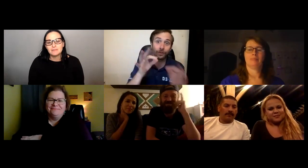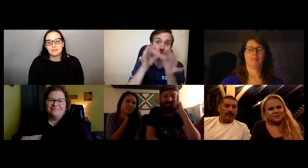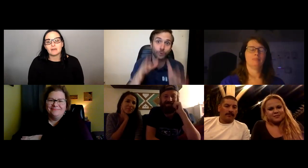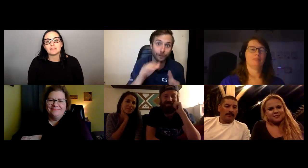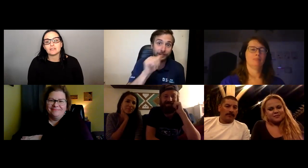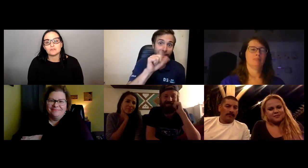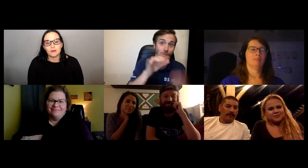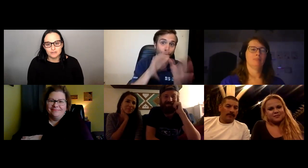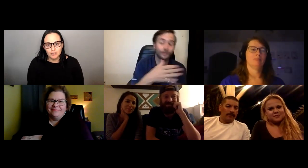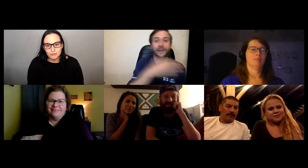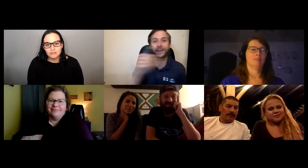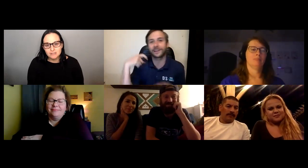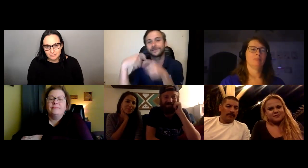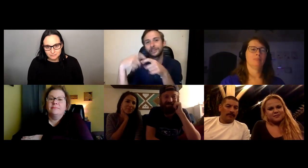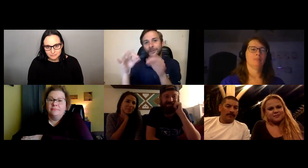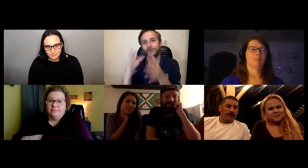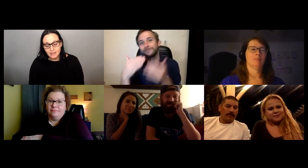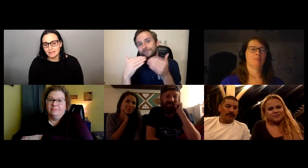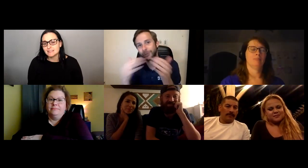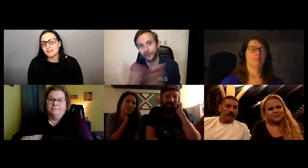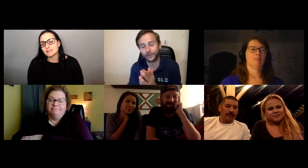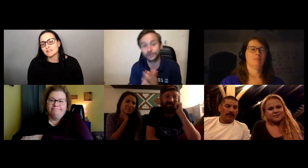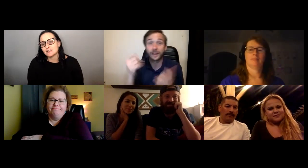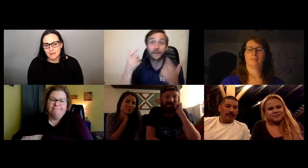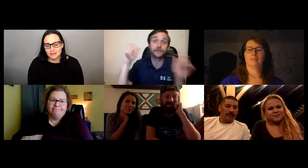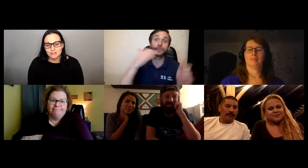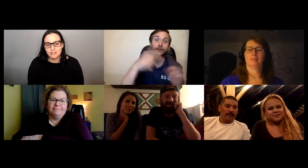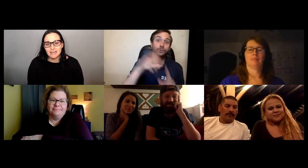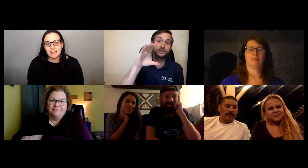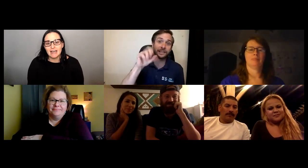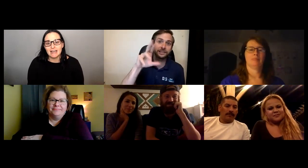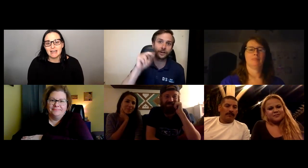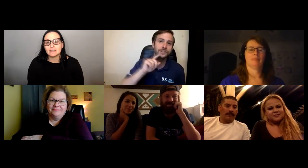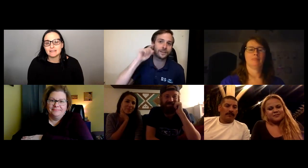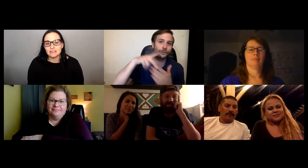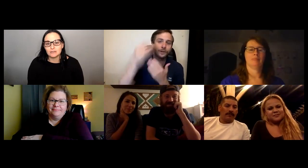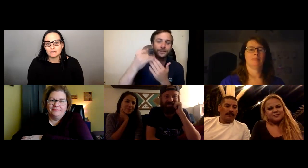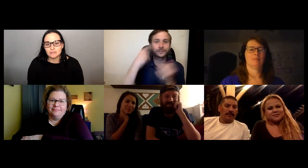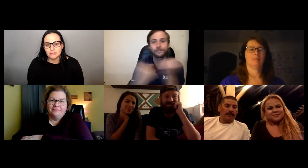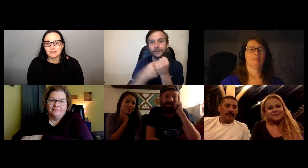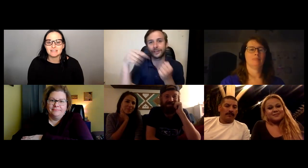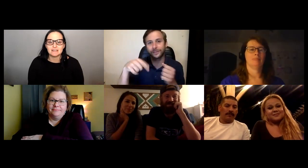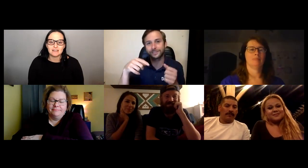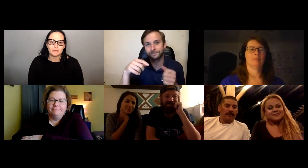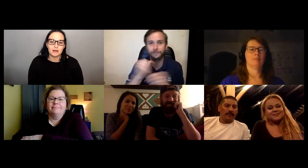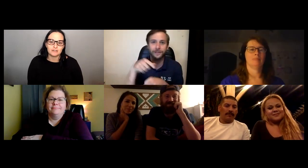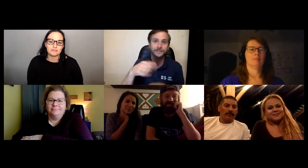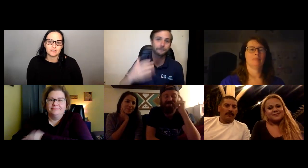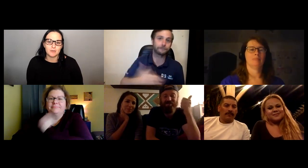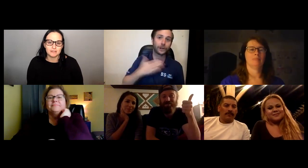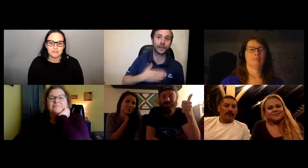um thank you to our interpreters asl as well as spanish and a big thank you